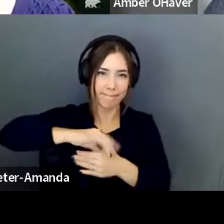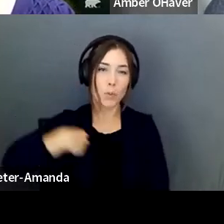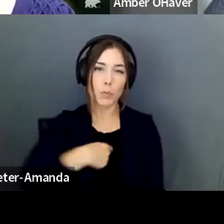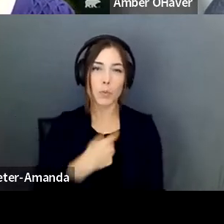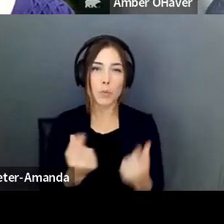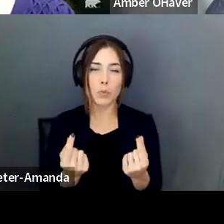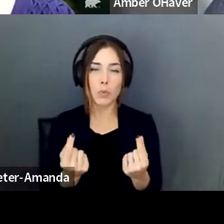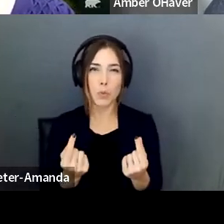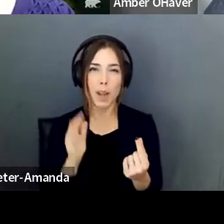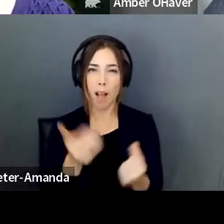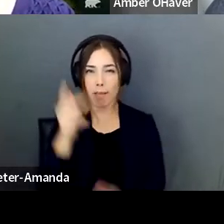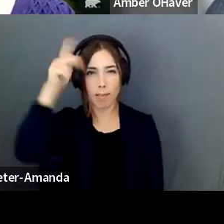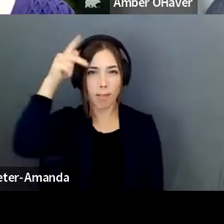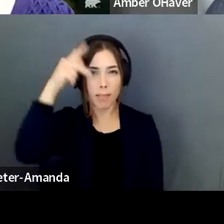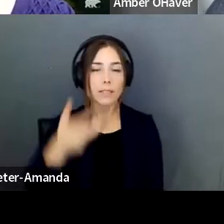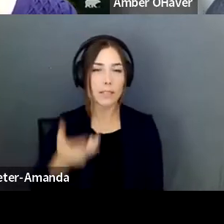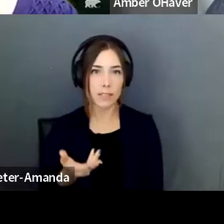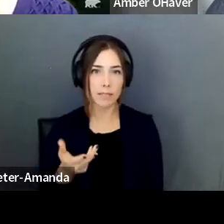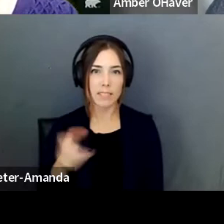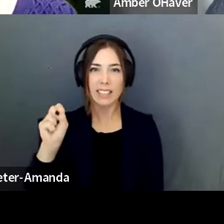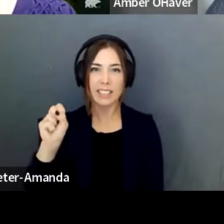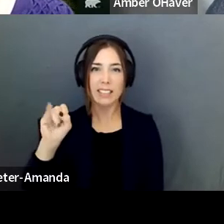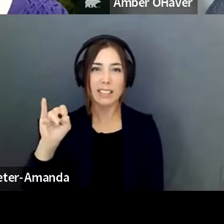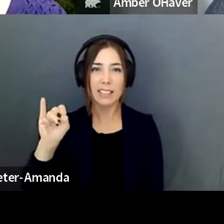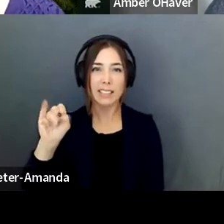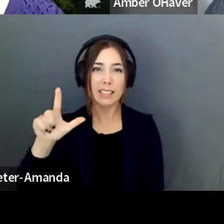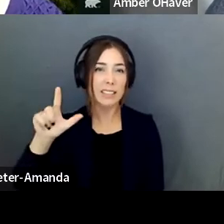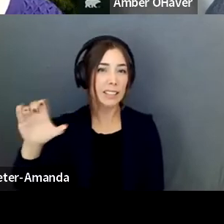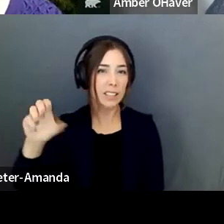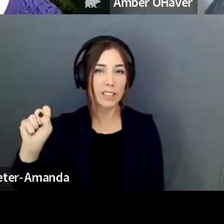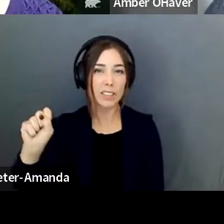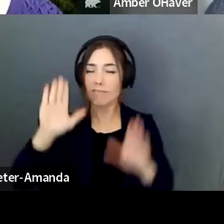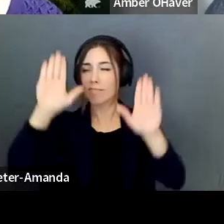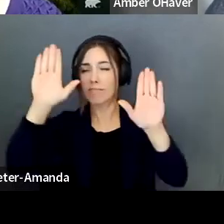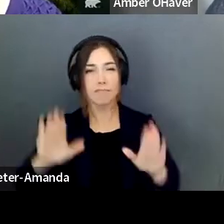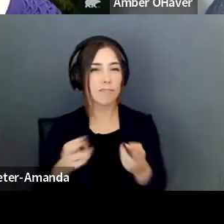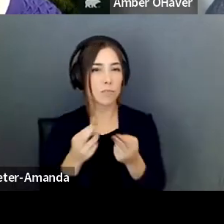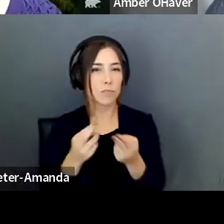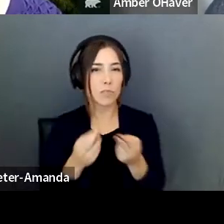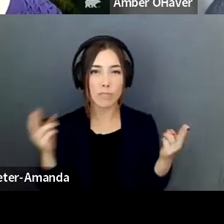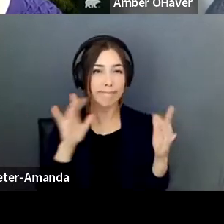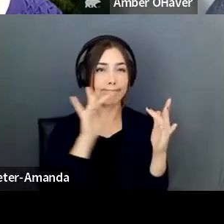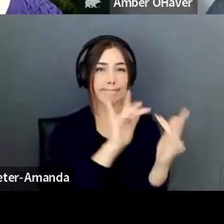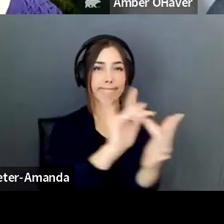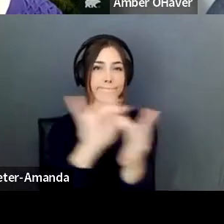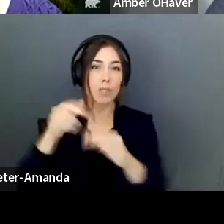The CILs are just phenomenal resource to tap and refer folks to when their rights are being